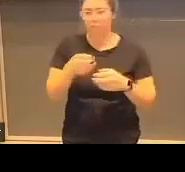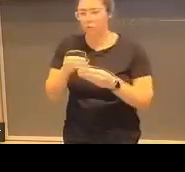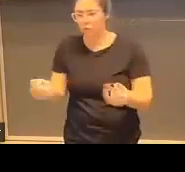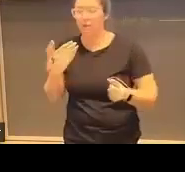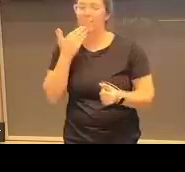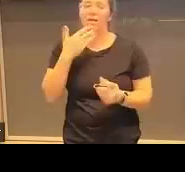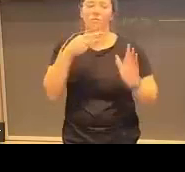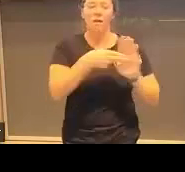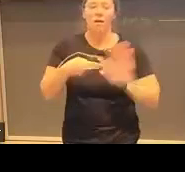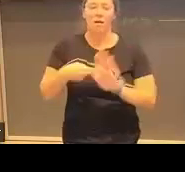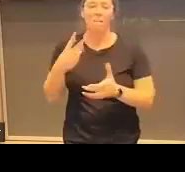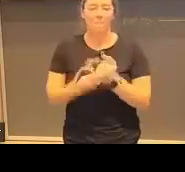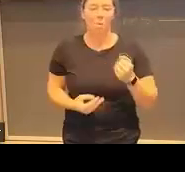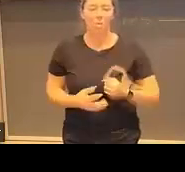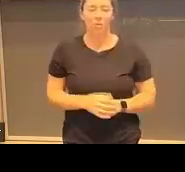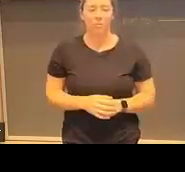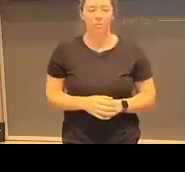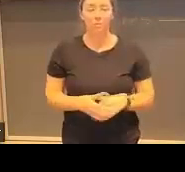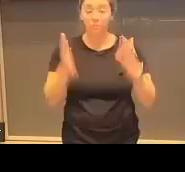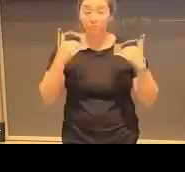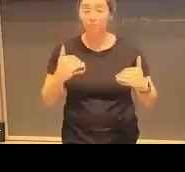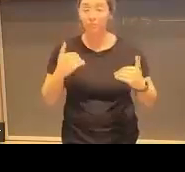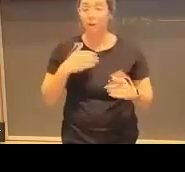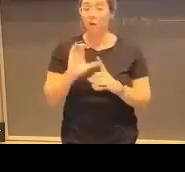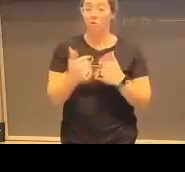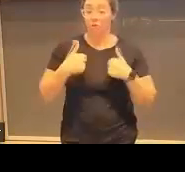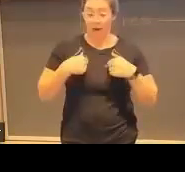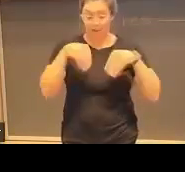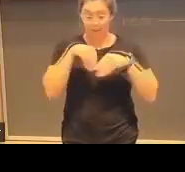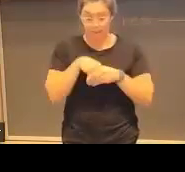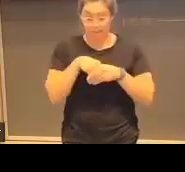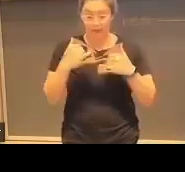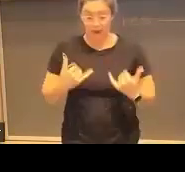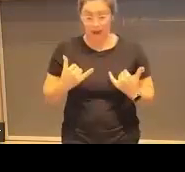depth of understanding about the culture that they are in while also maintaining objectivity and the